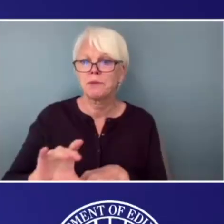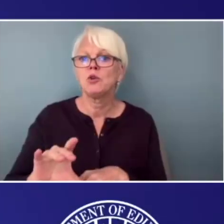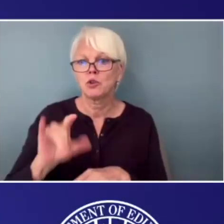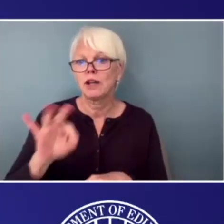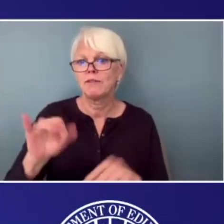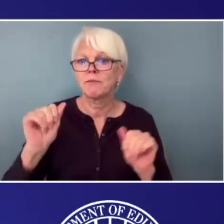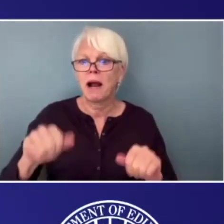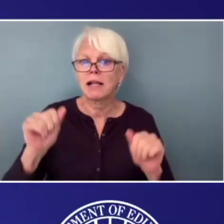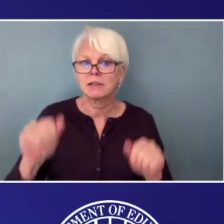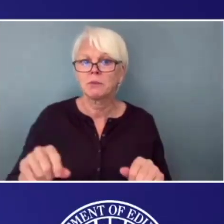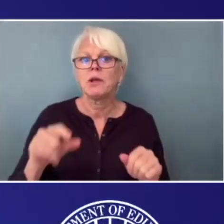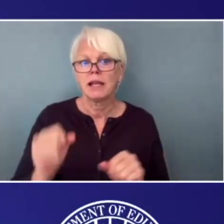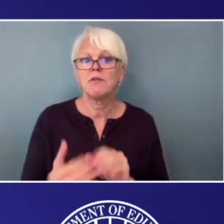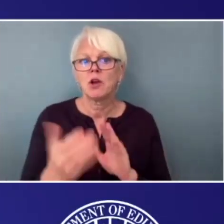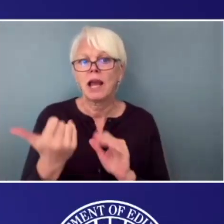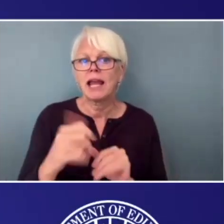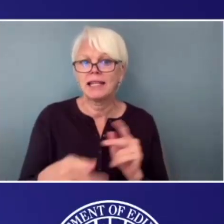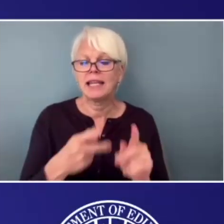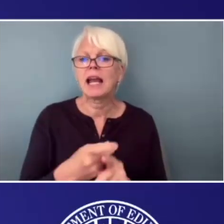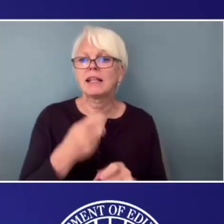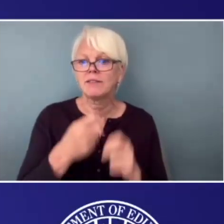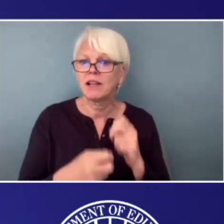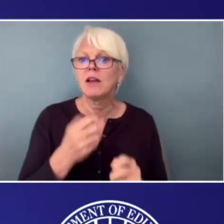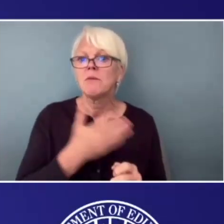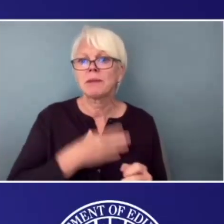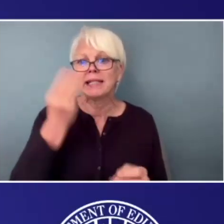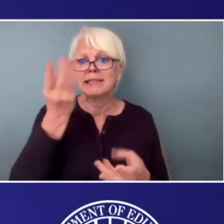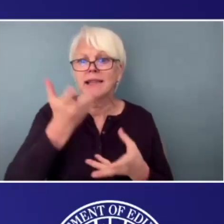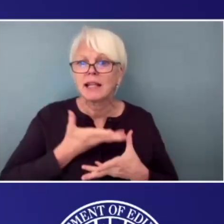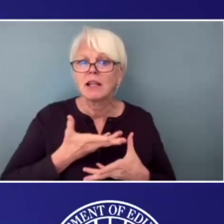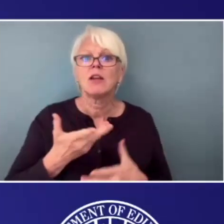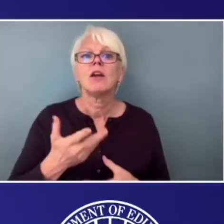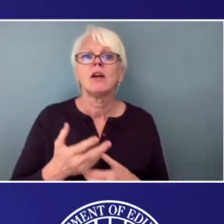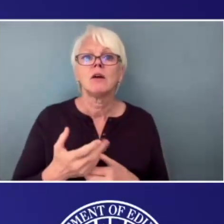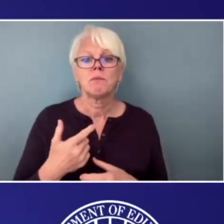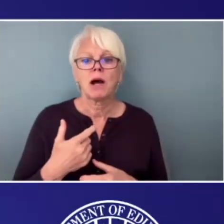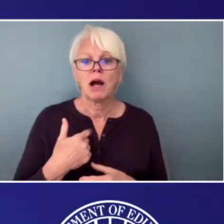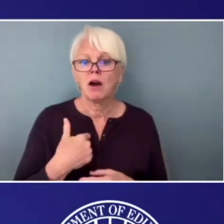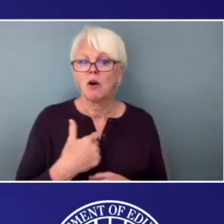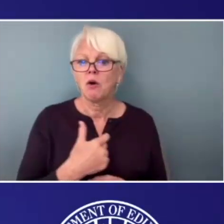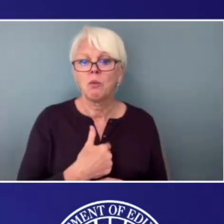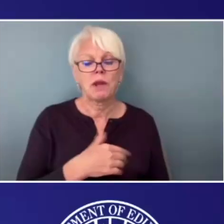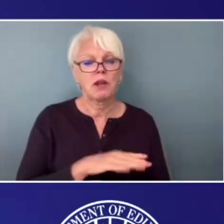If you run into any kind of difficulty, please let us know. But we are unable to post on the web as of yesterday.